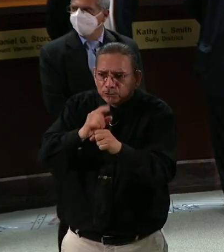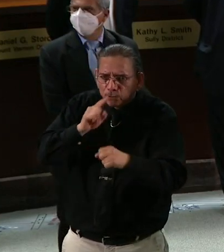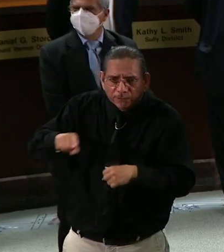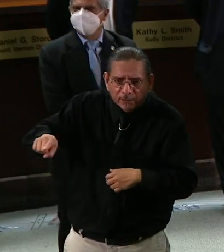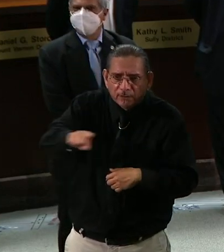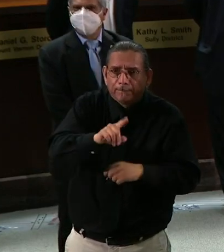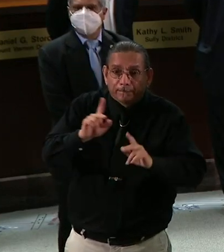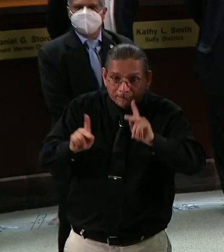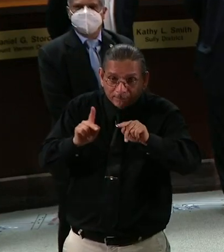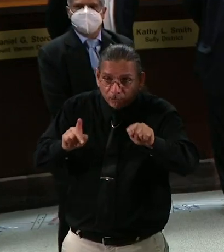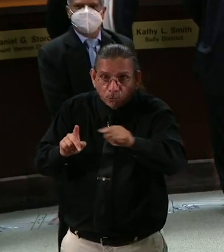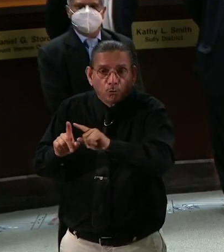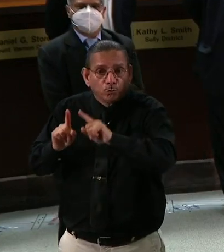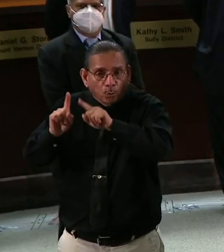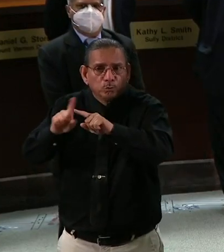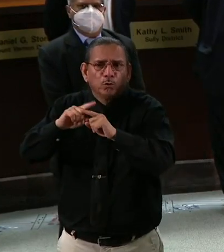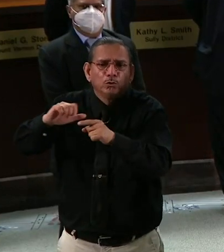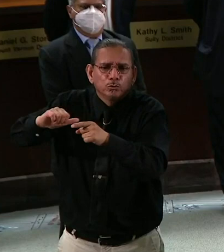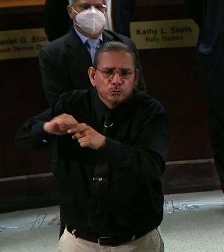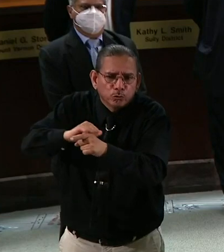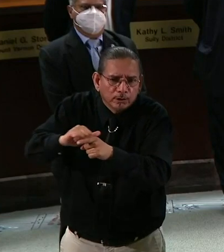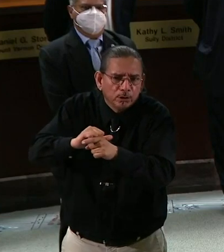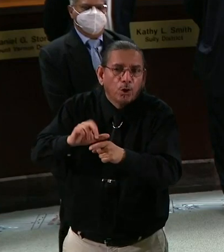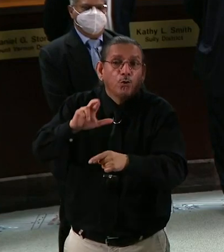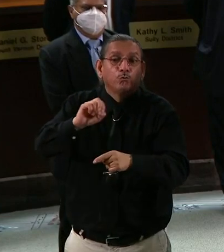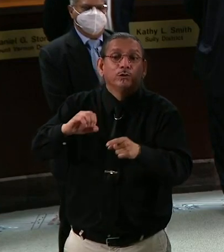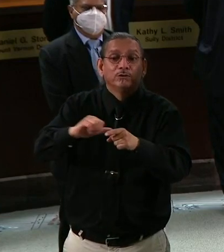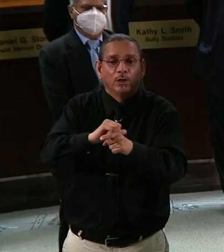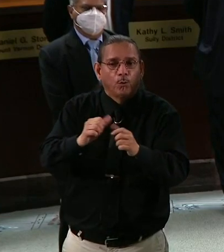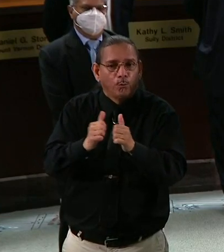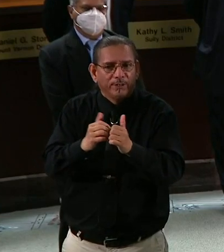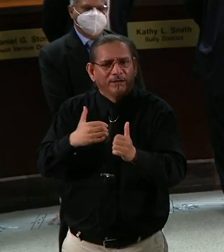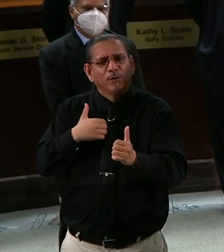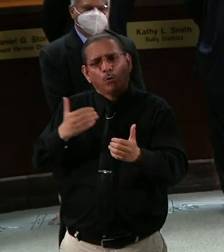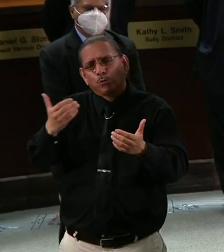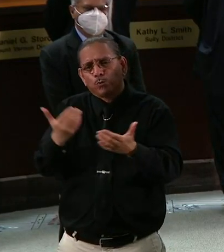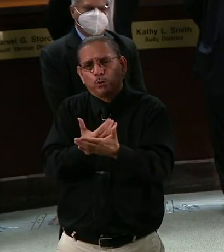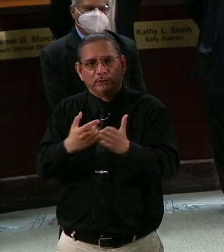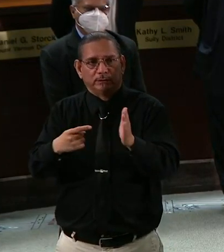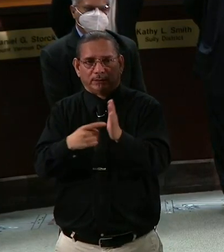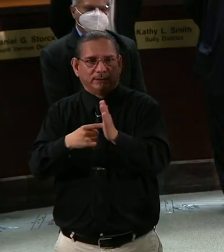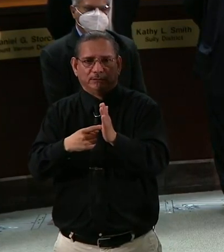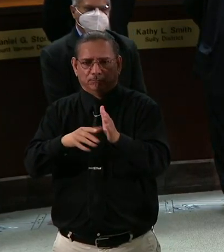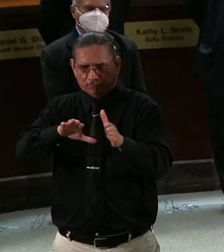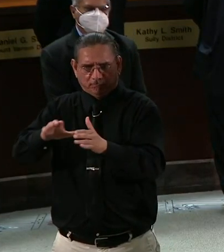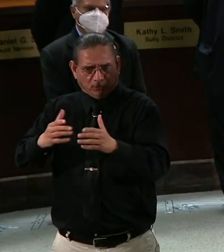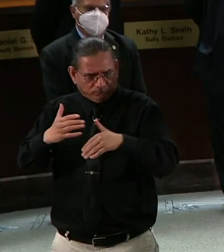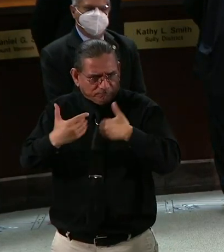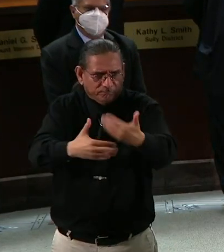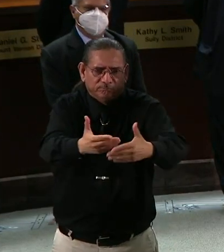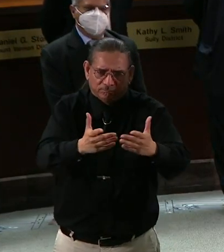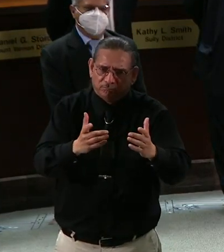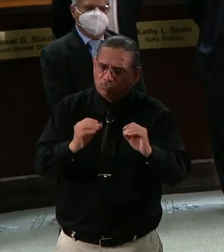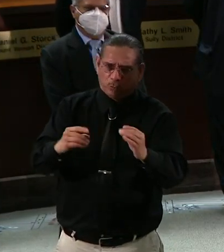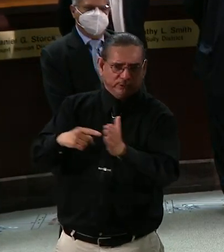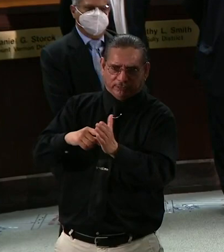COLLEGES MAKING SURE THAT INDIVIDUALS COULD COULD FOR THE TRAIN I'LL BE RETRAINED WITH